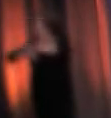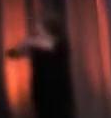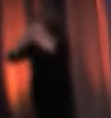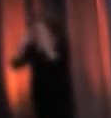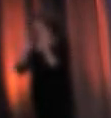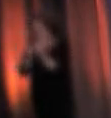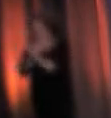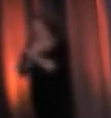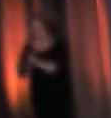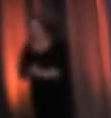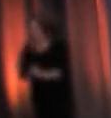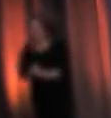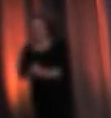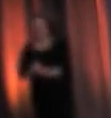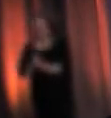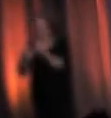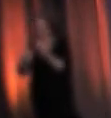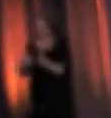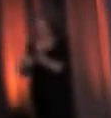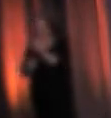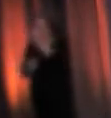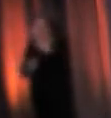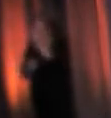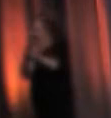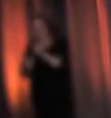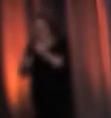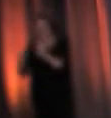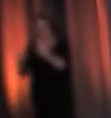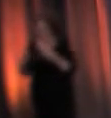mixed with blogs including video blogs from a network of